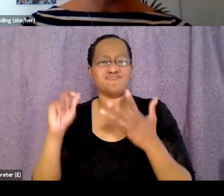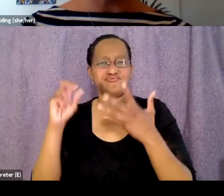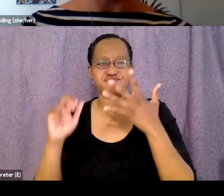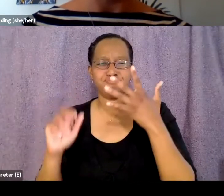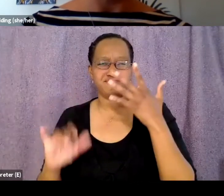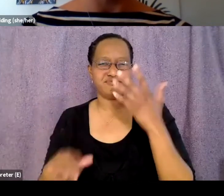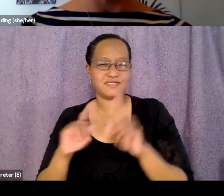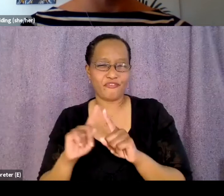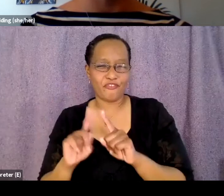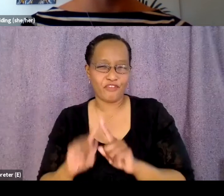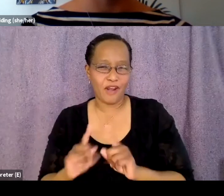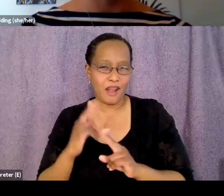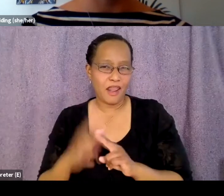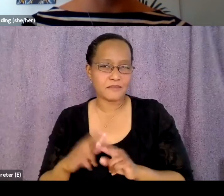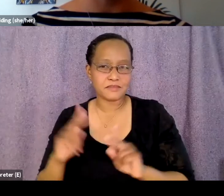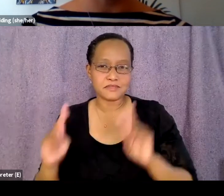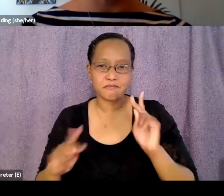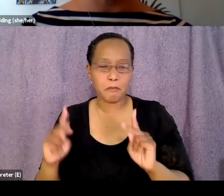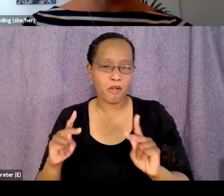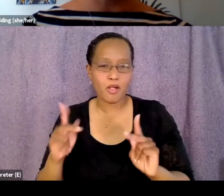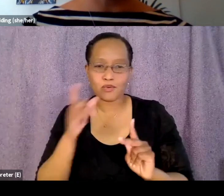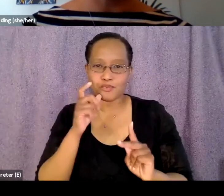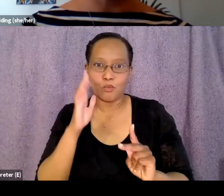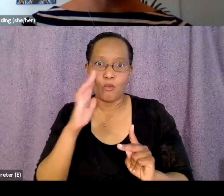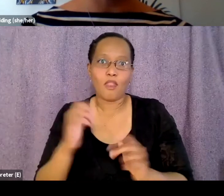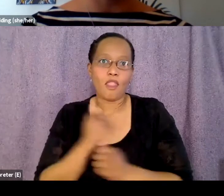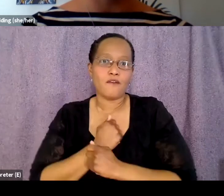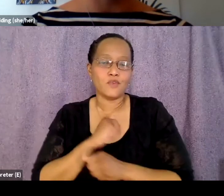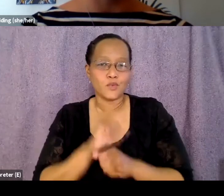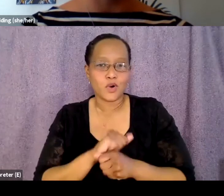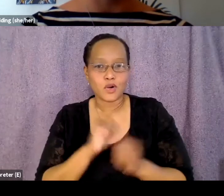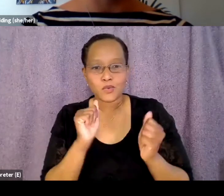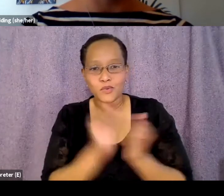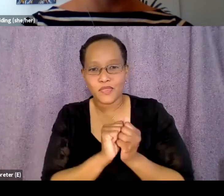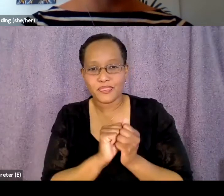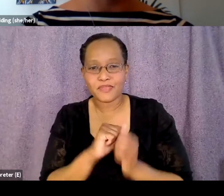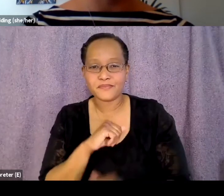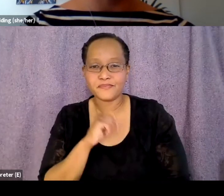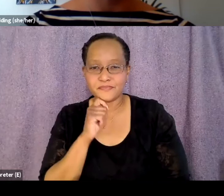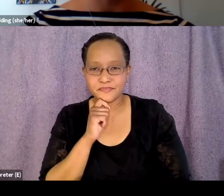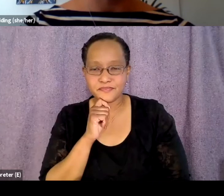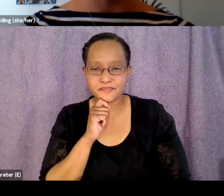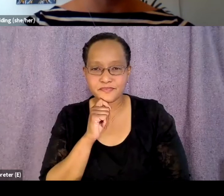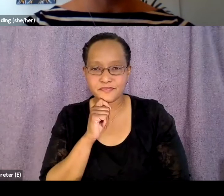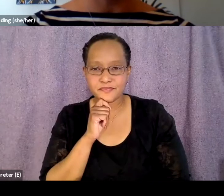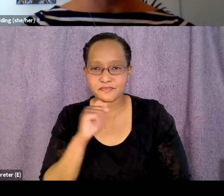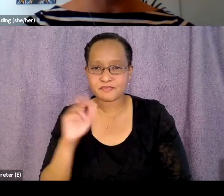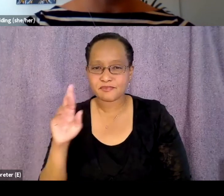Nia Long, Morris chestnut and who is the other person and Retta.